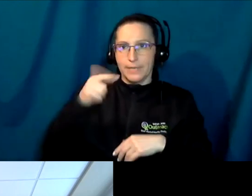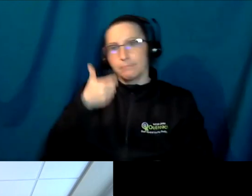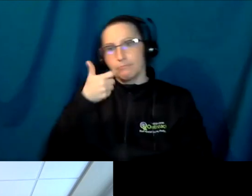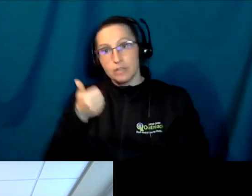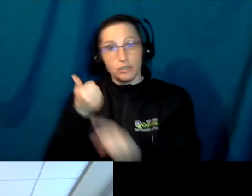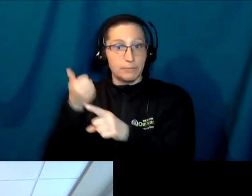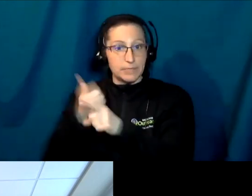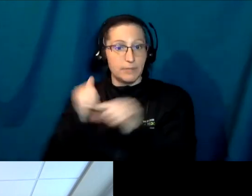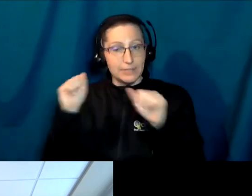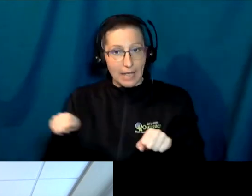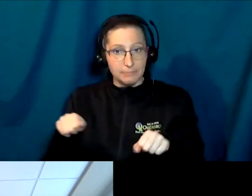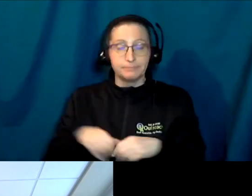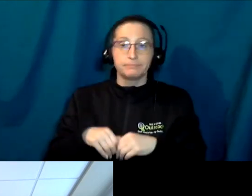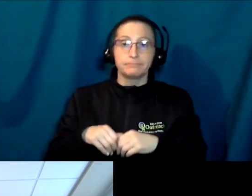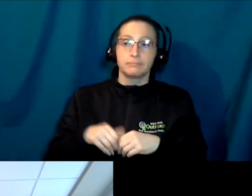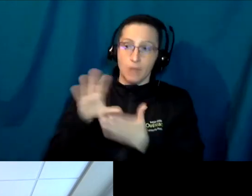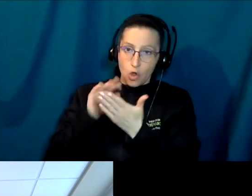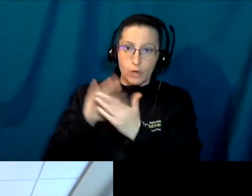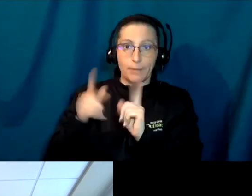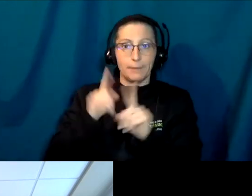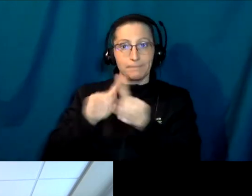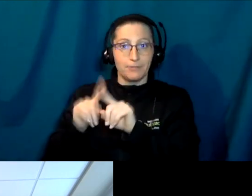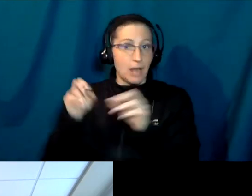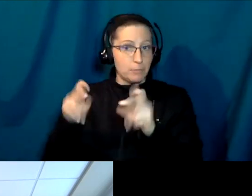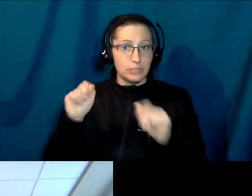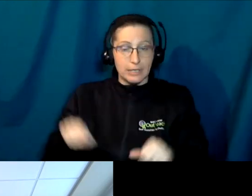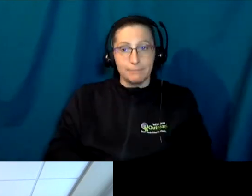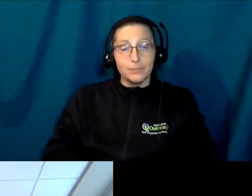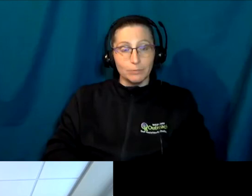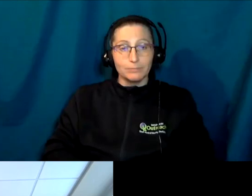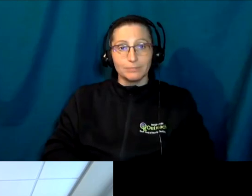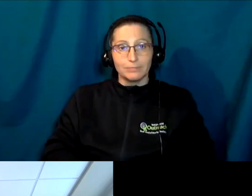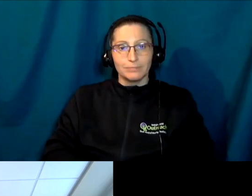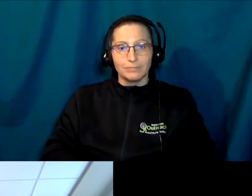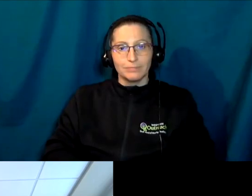they'd like to learn more about the different opportunities. So yeah, pretty exciting.